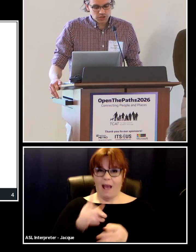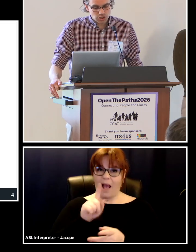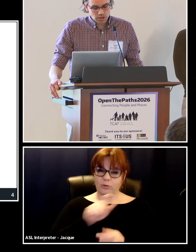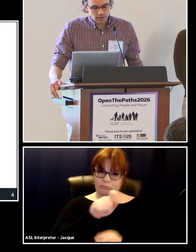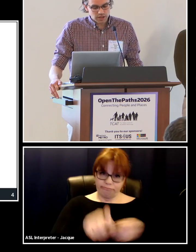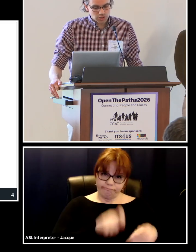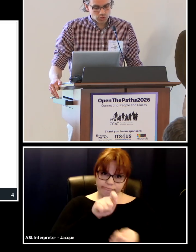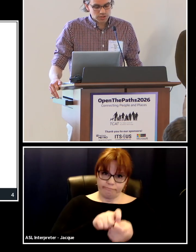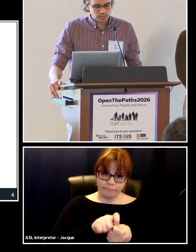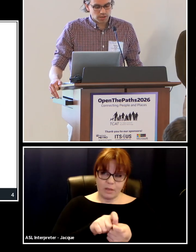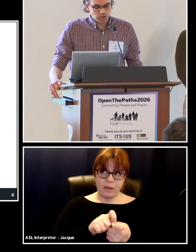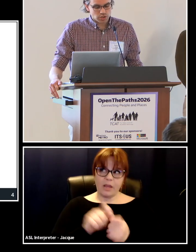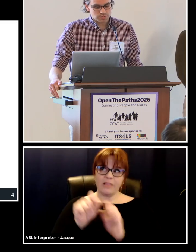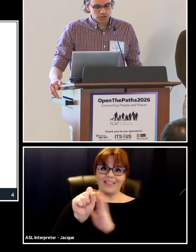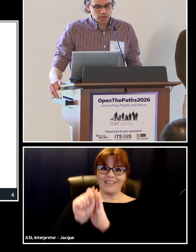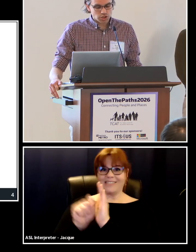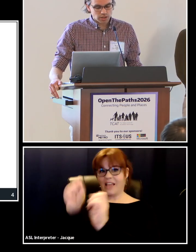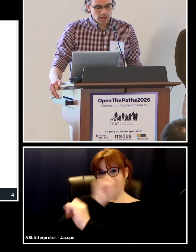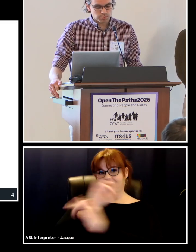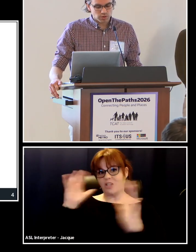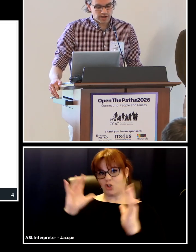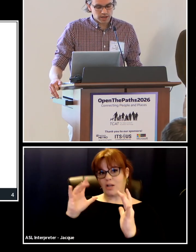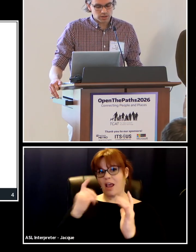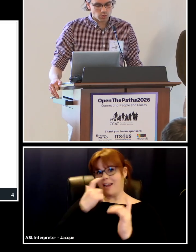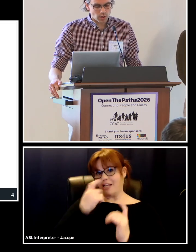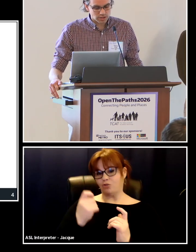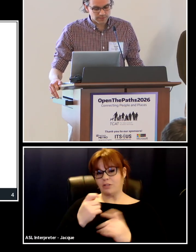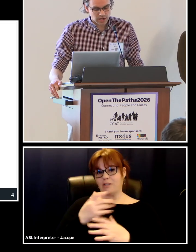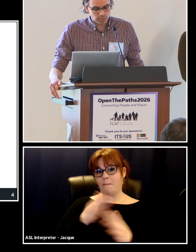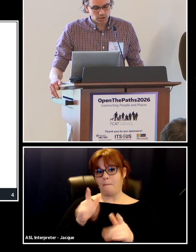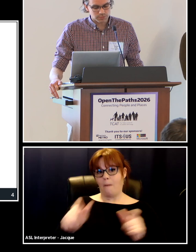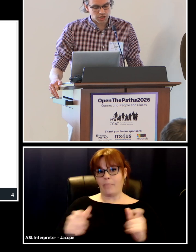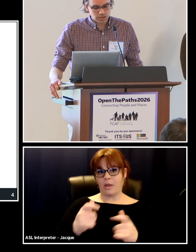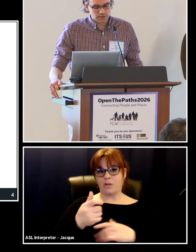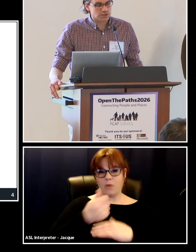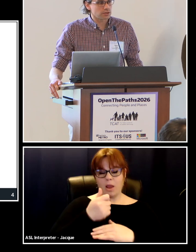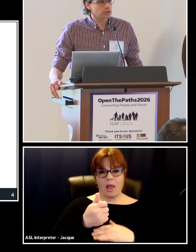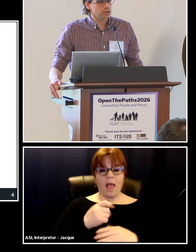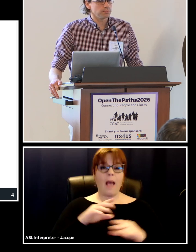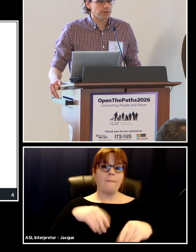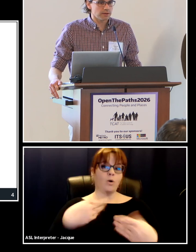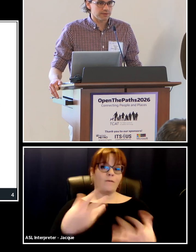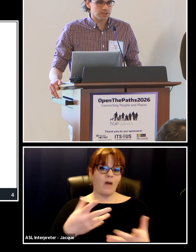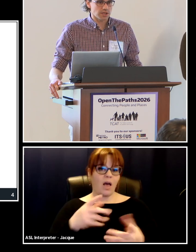vision of an interest in public transportation and provide quantifiable objectives including benefits